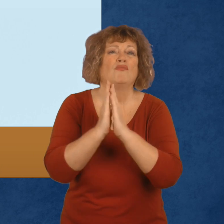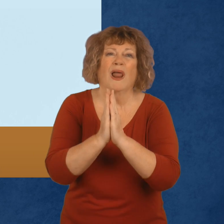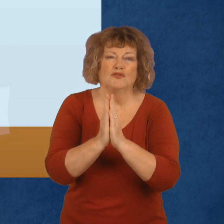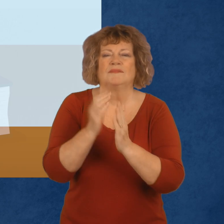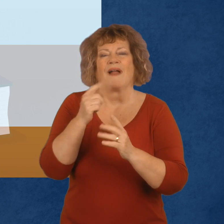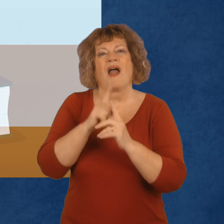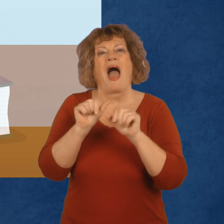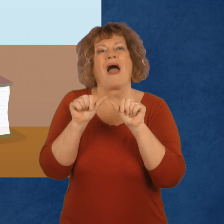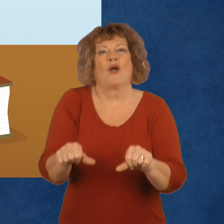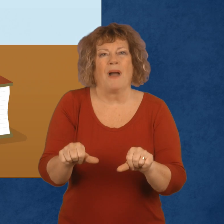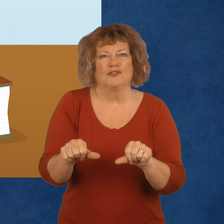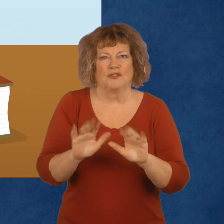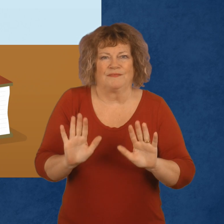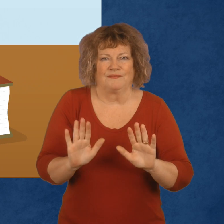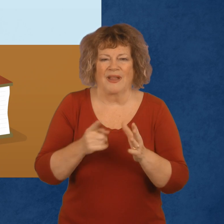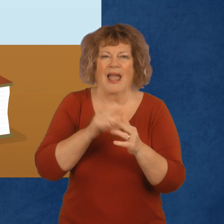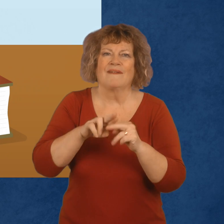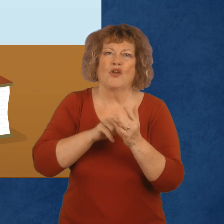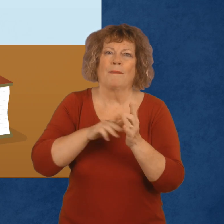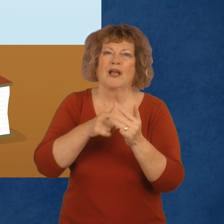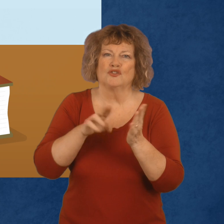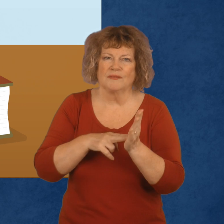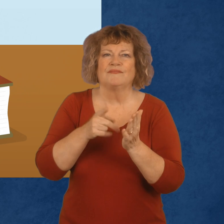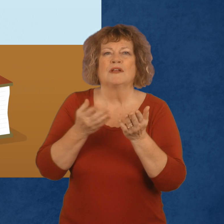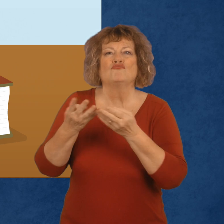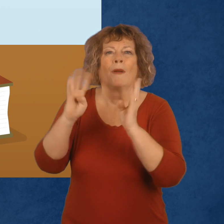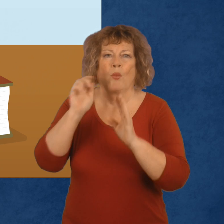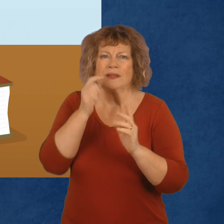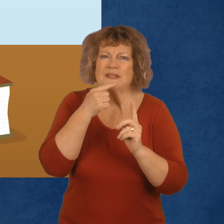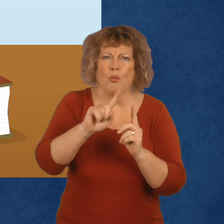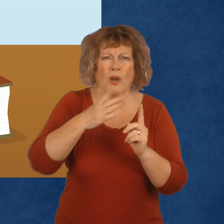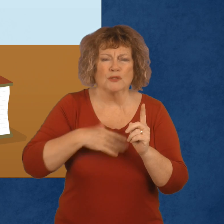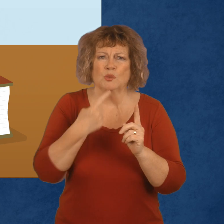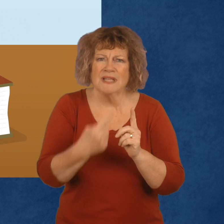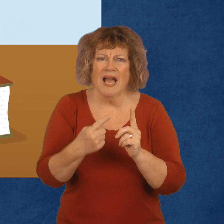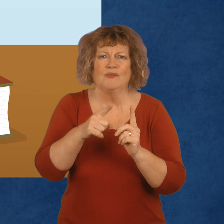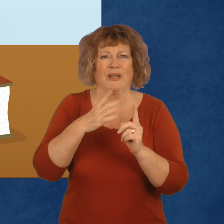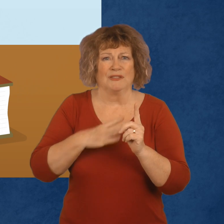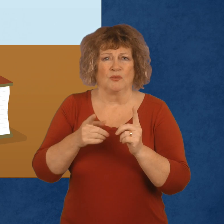If you want to take the oath on a holy book, you should make sure that you have one with you on the day.